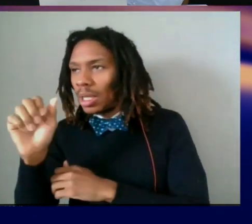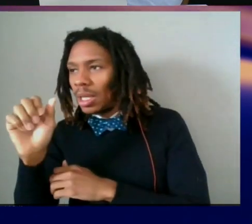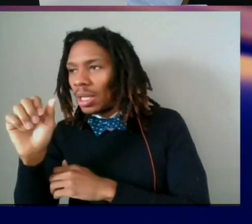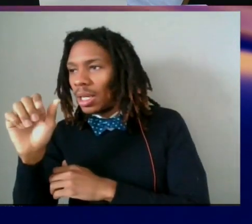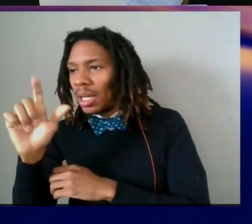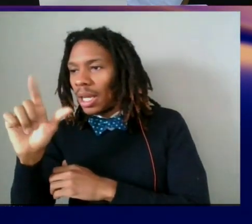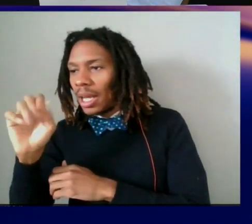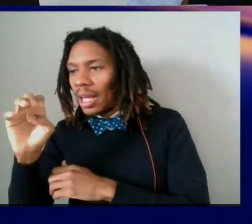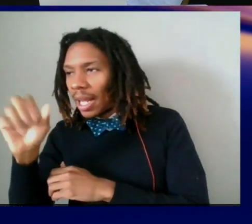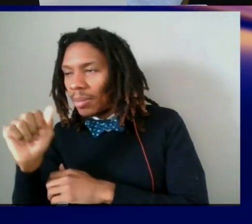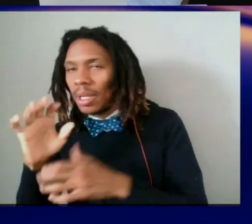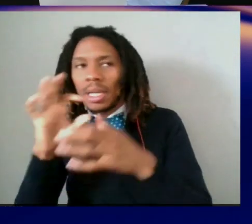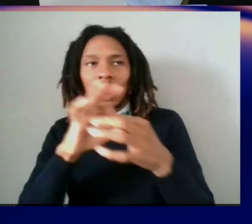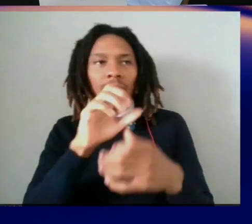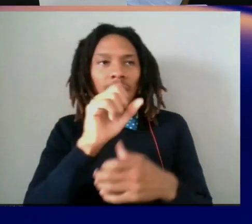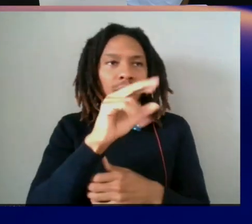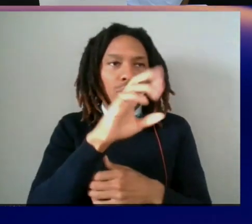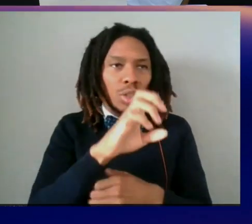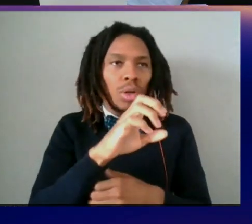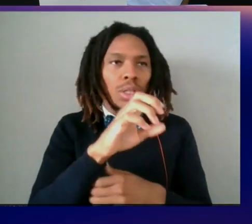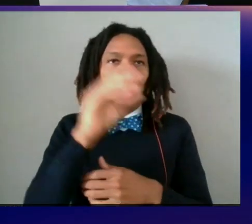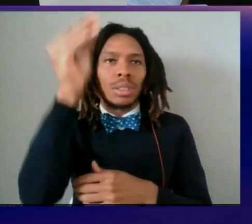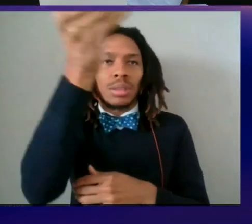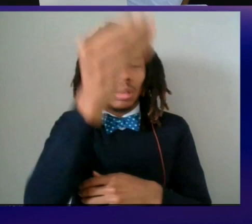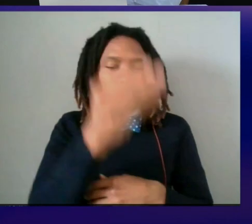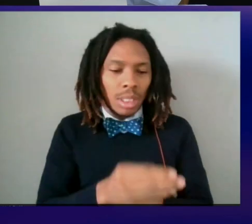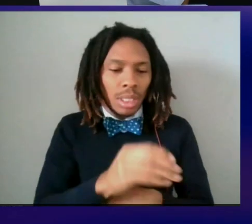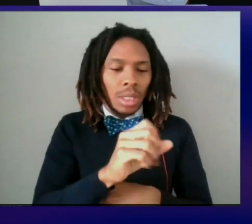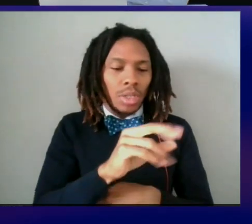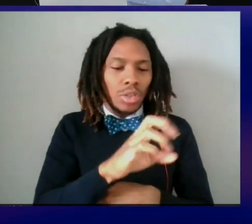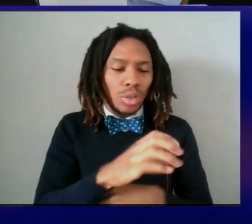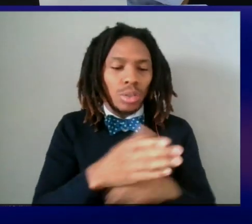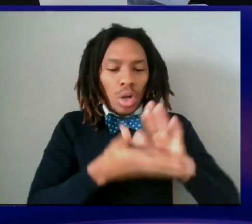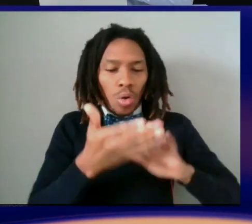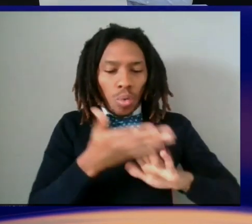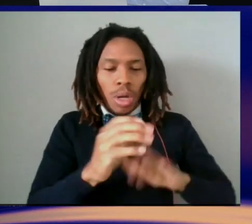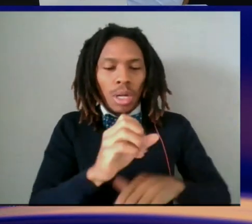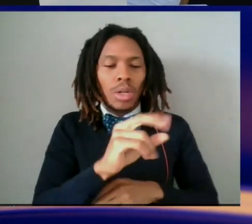pass the SQL down to the source, run it on the source, consume the results and bring it all the way back to you